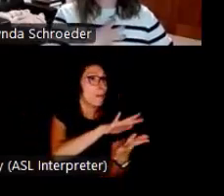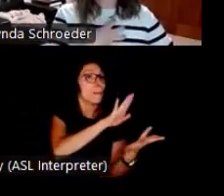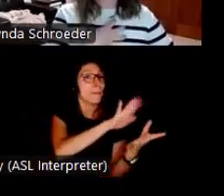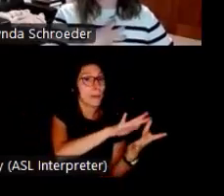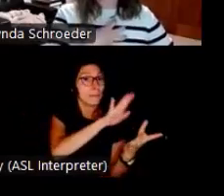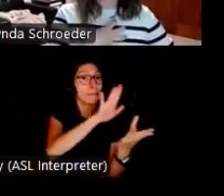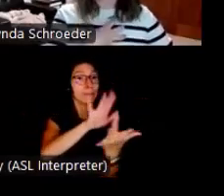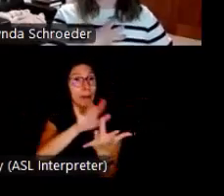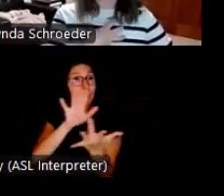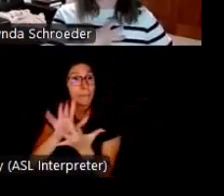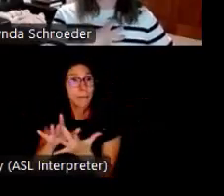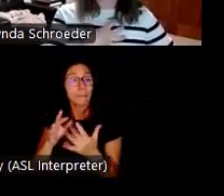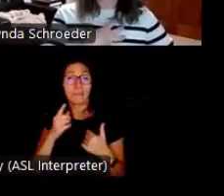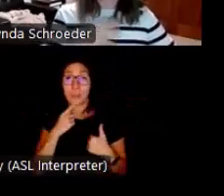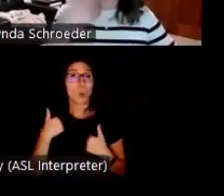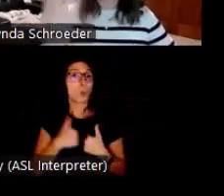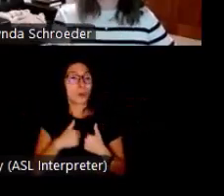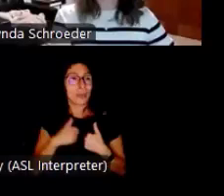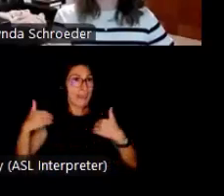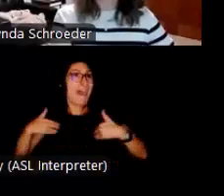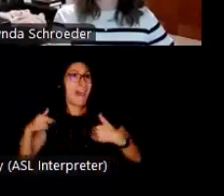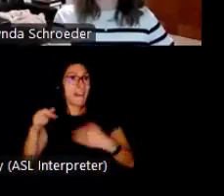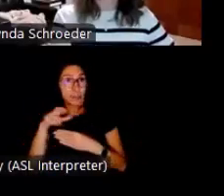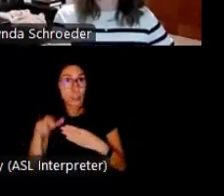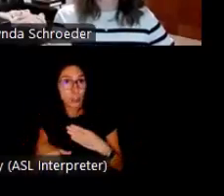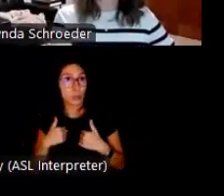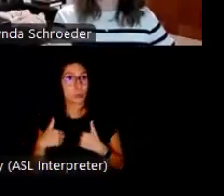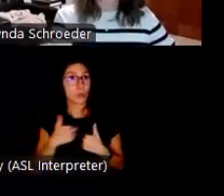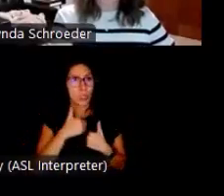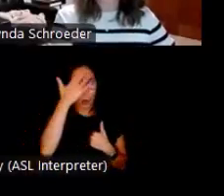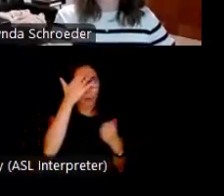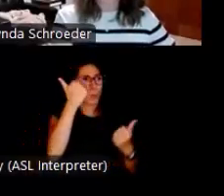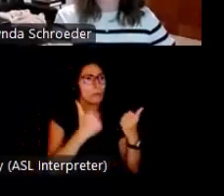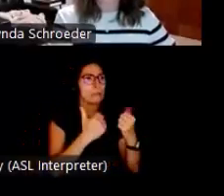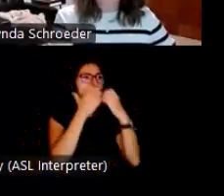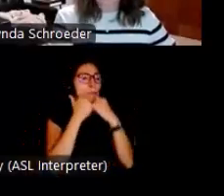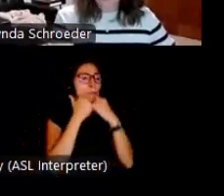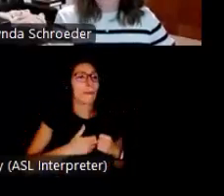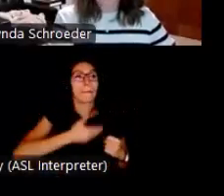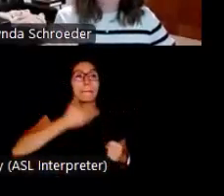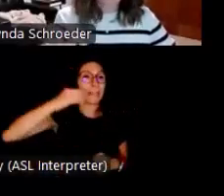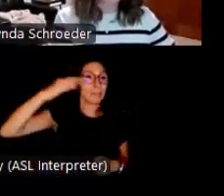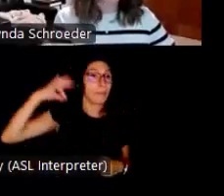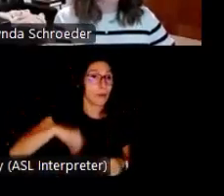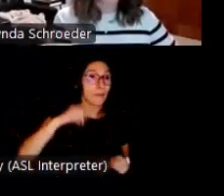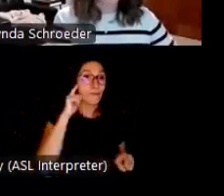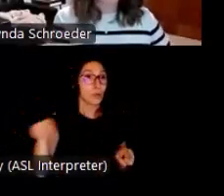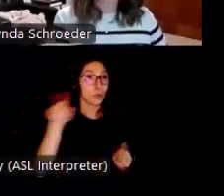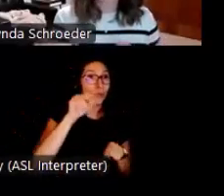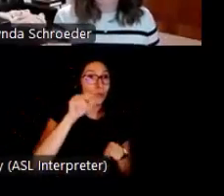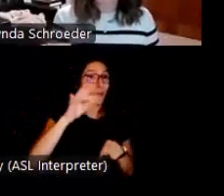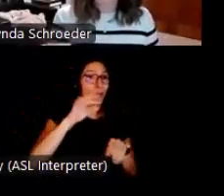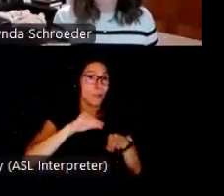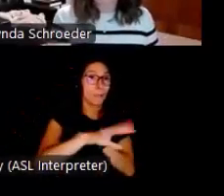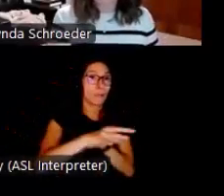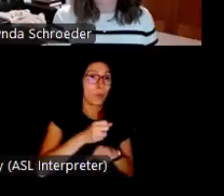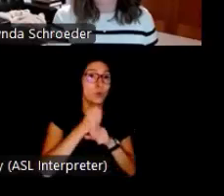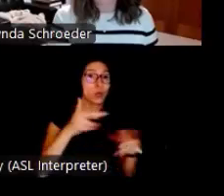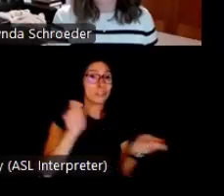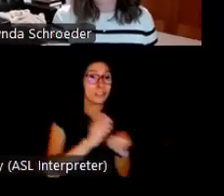that are significant, but which of them matter to you that will actually influence change? What do your constituents need to hear?